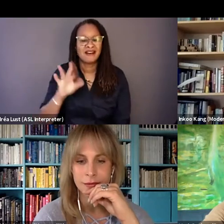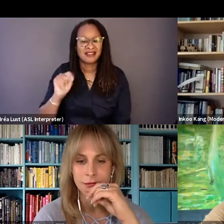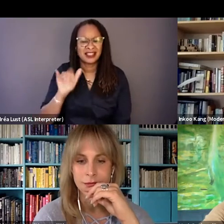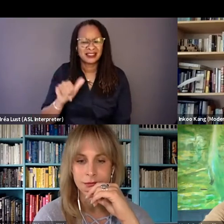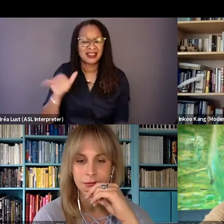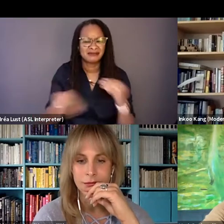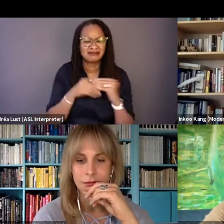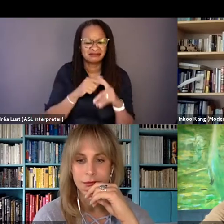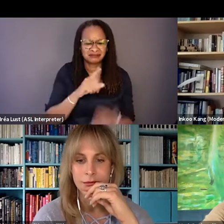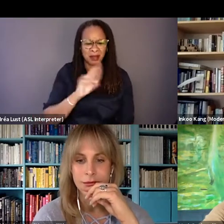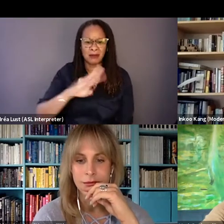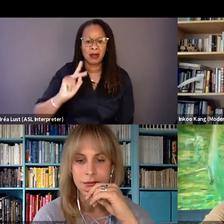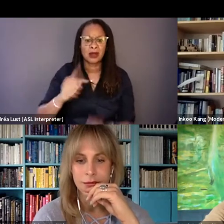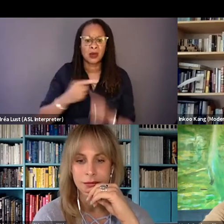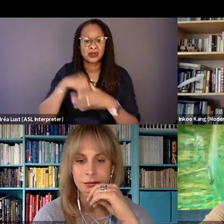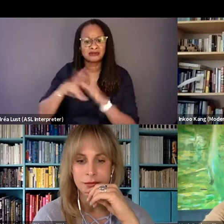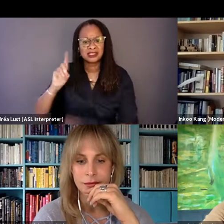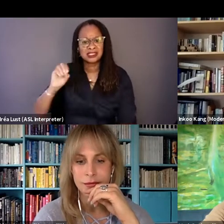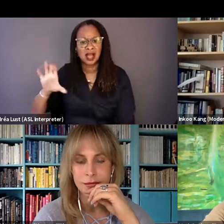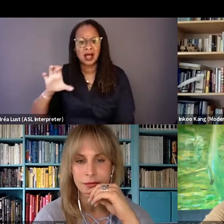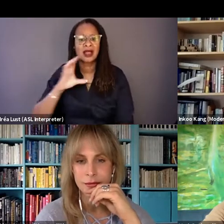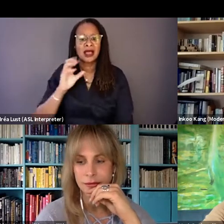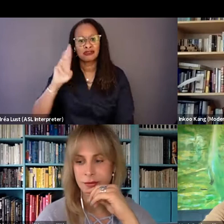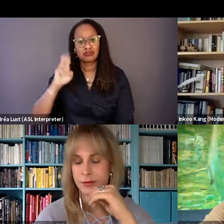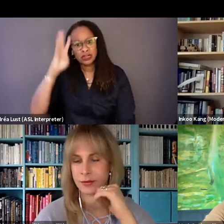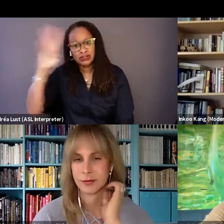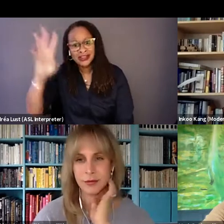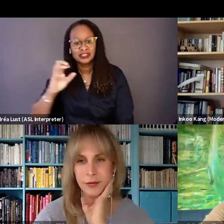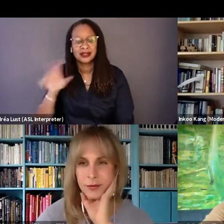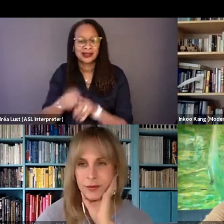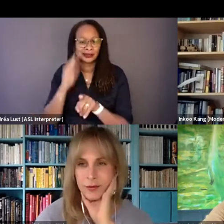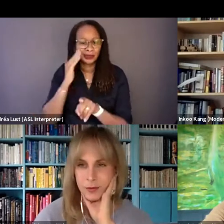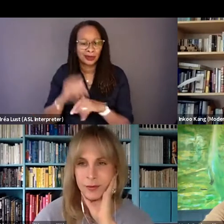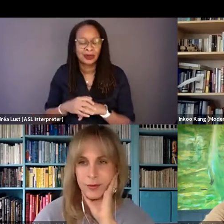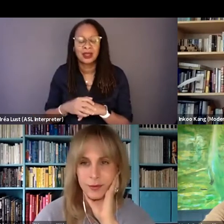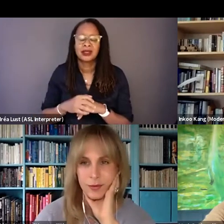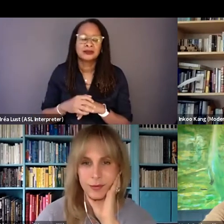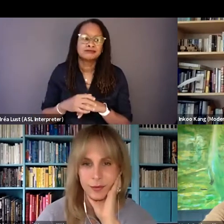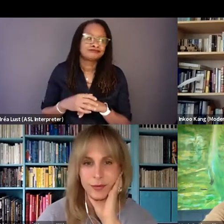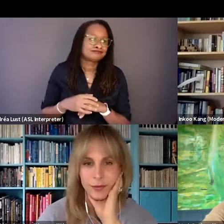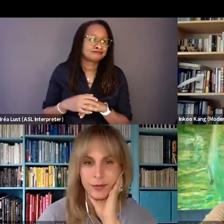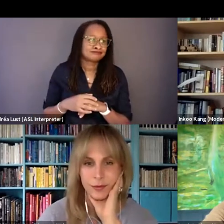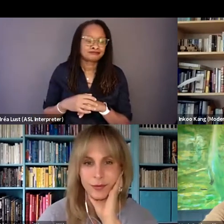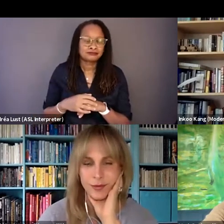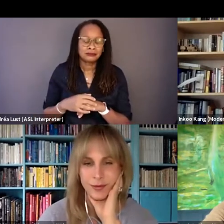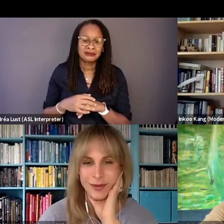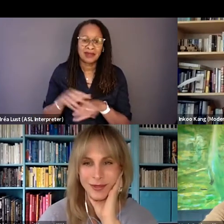When you get into documentary and you get into recreation, as we all know, it is a slippery slope